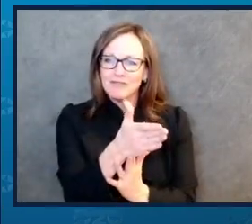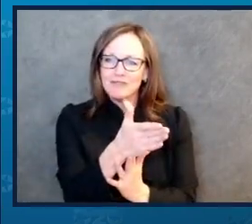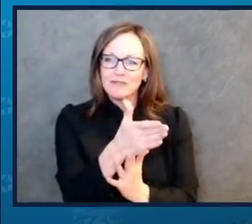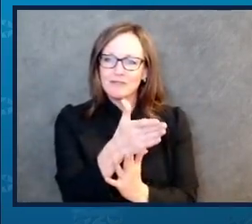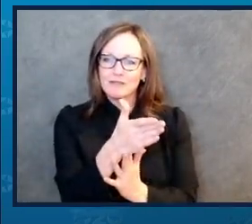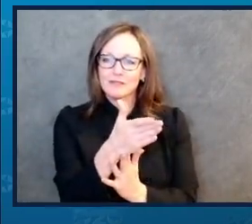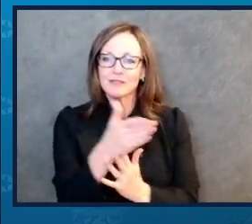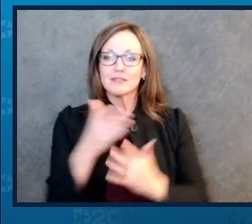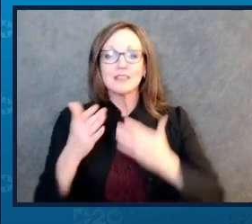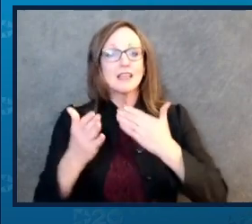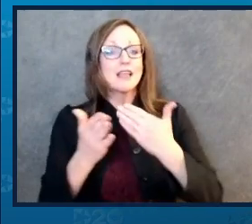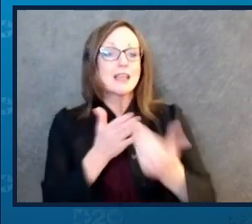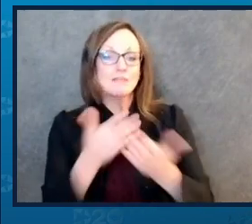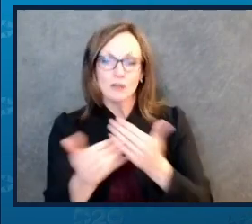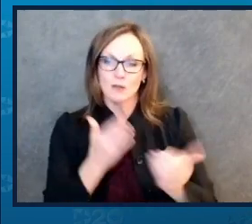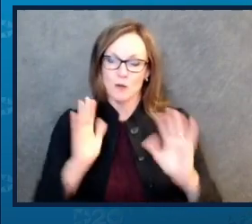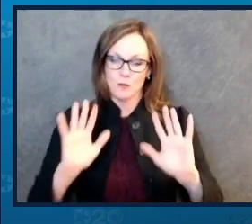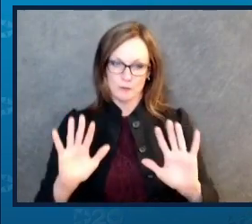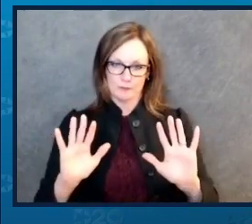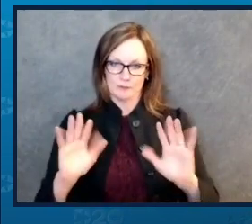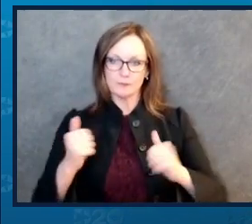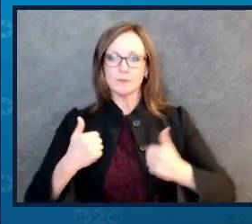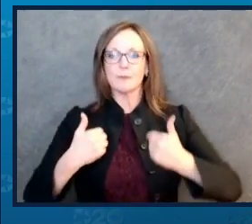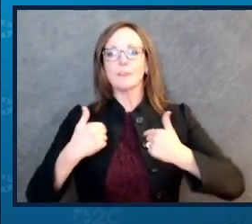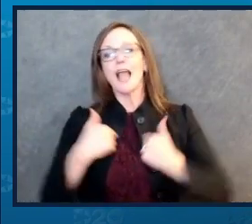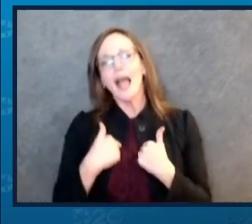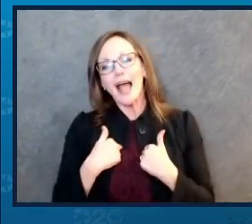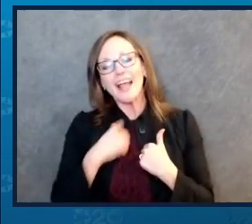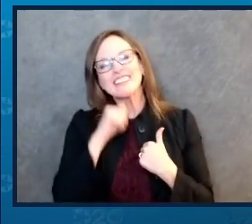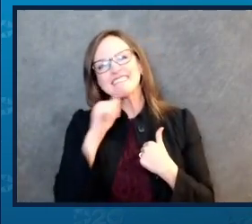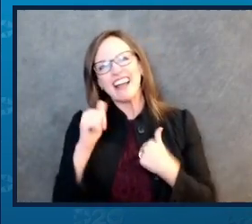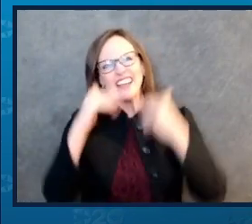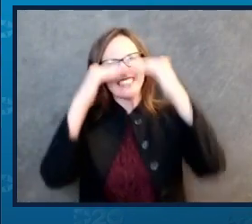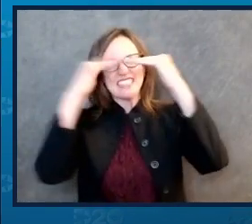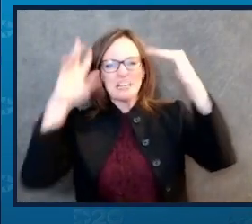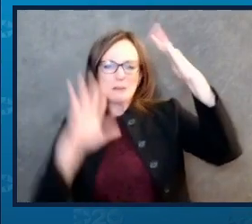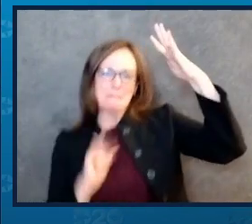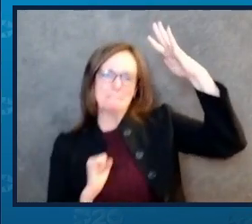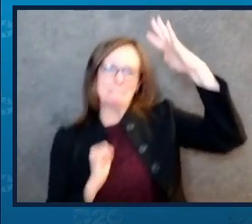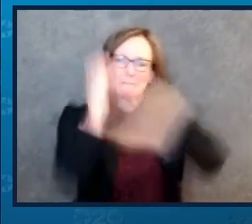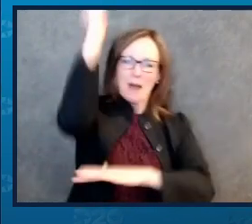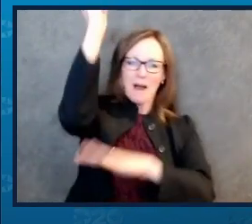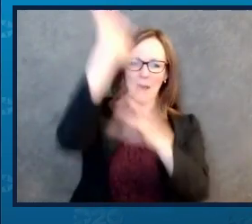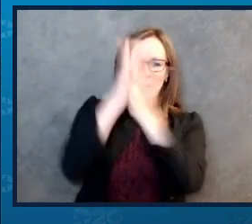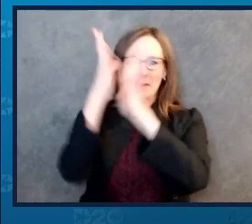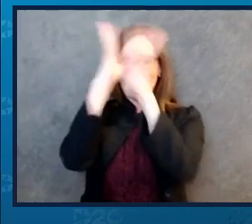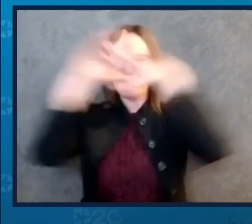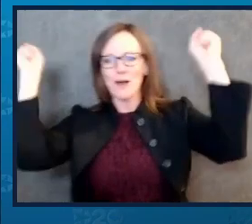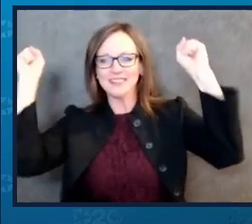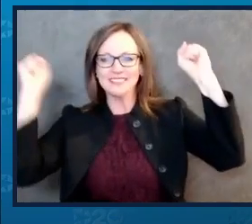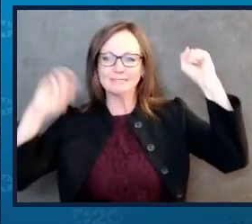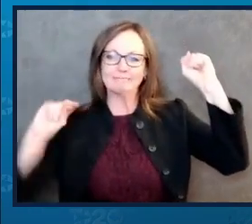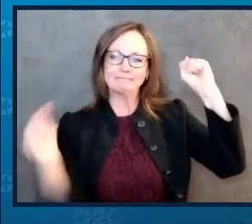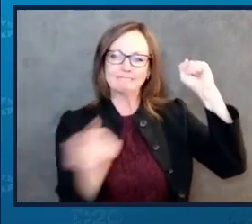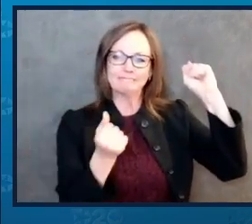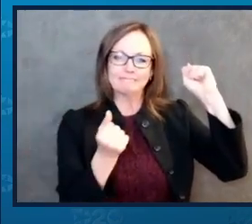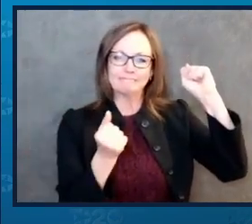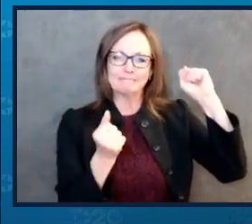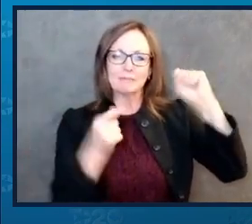SHATTER THE HIGHEST, HARDEST GLASS CEILING THIS TIME. IT HAS GOT ABOUT 18 MILLION CRACKS IN IT.